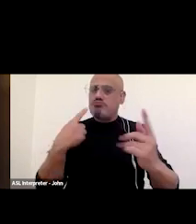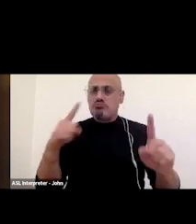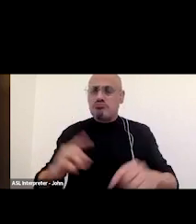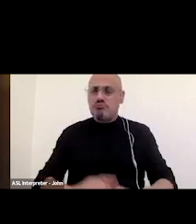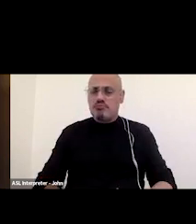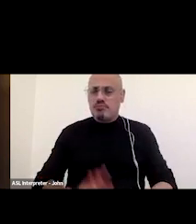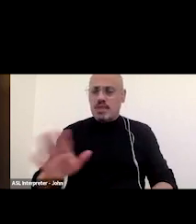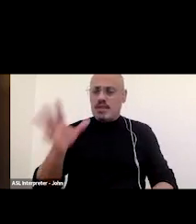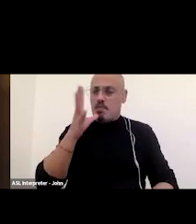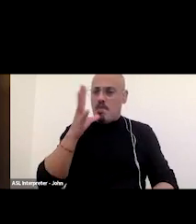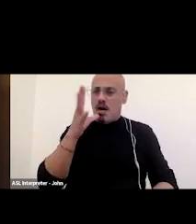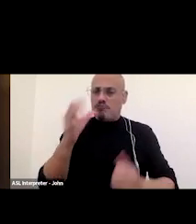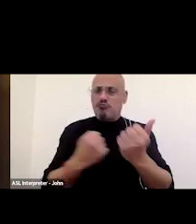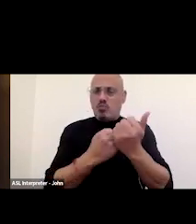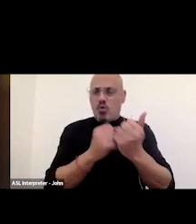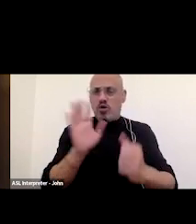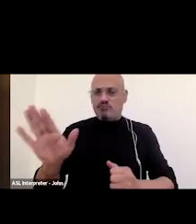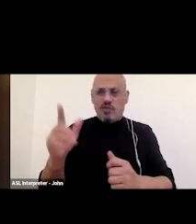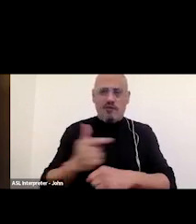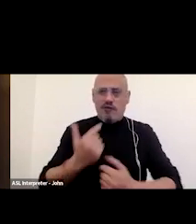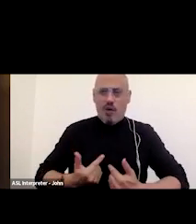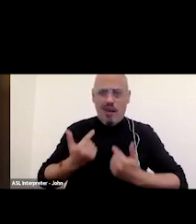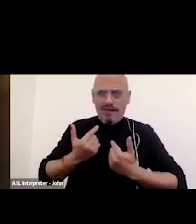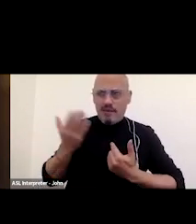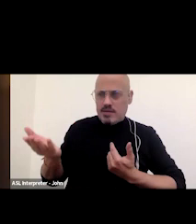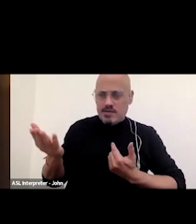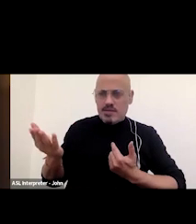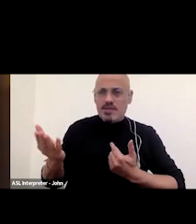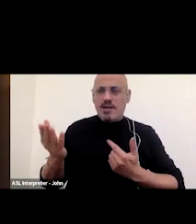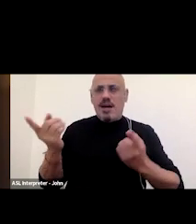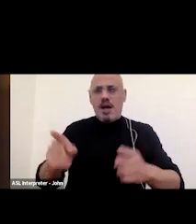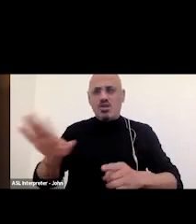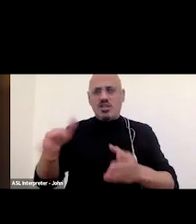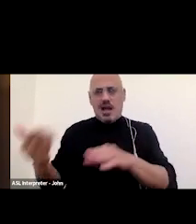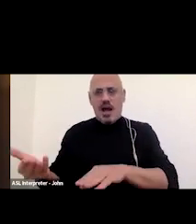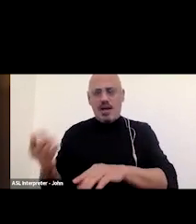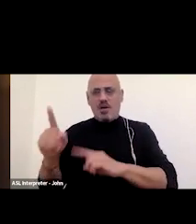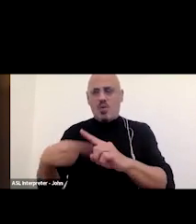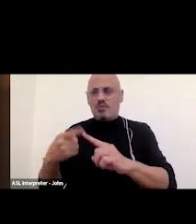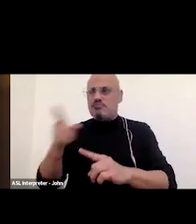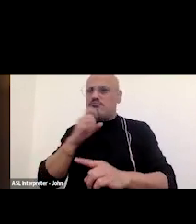You know, his mother had supported him her whole life, and then had passed away when he was in his 50s,